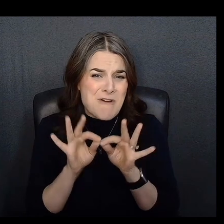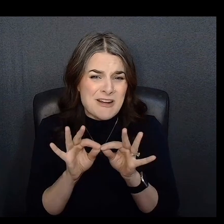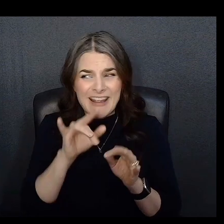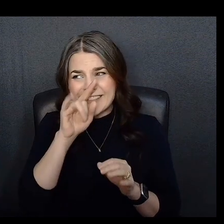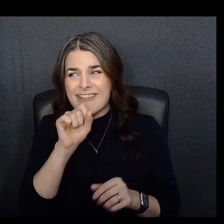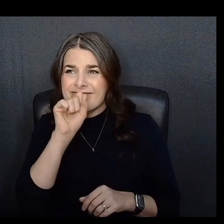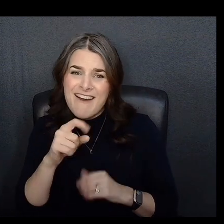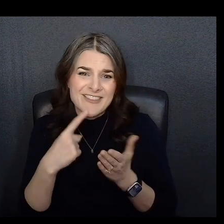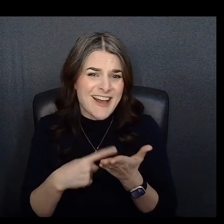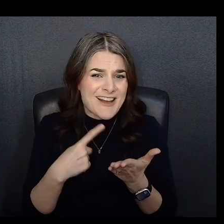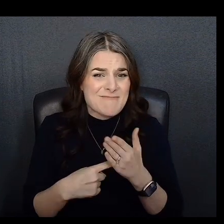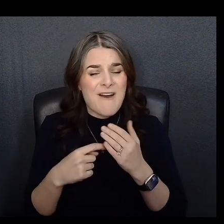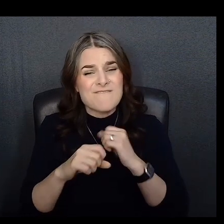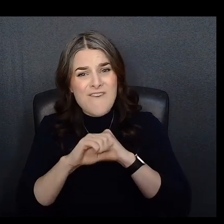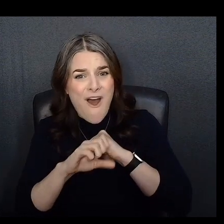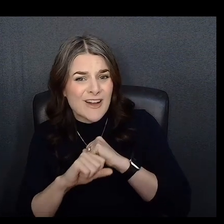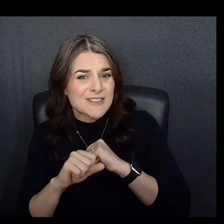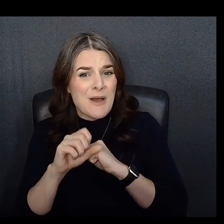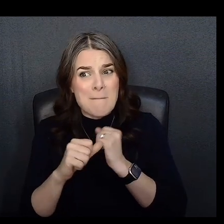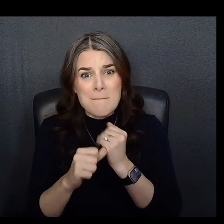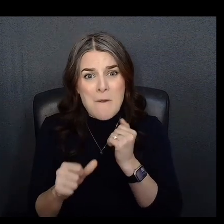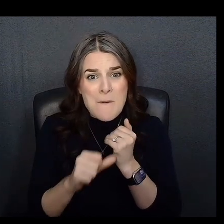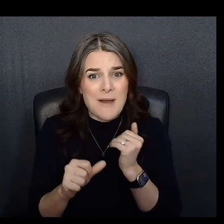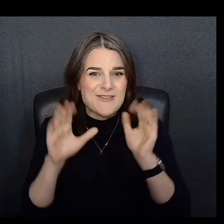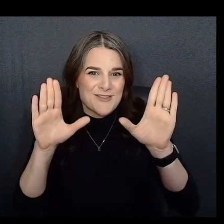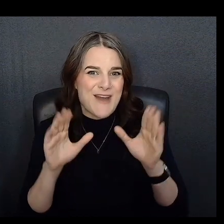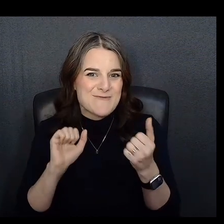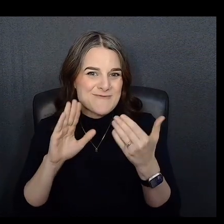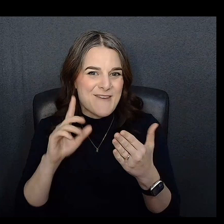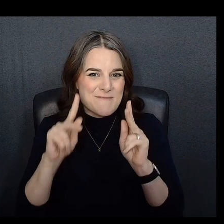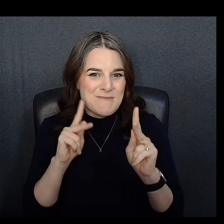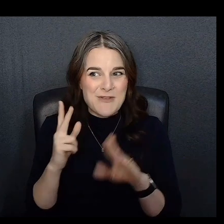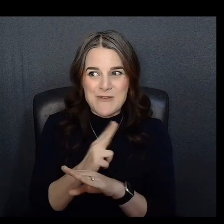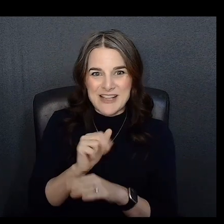Those are great ways to get somebody to want to use their AAC device. It's funny.